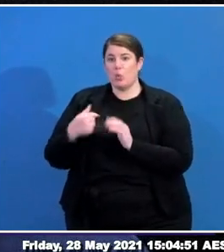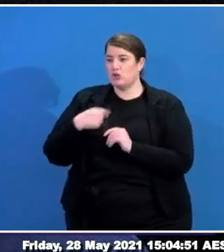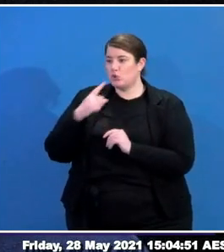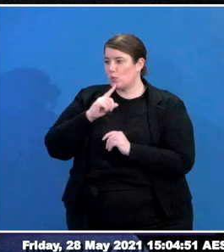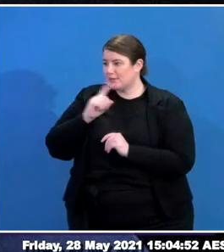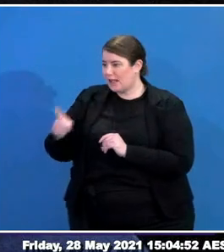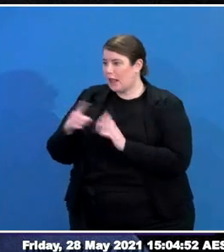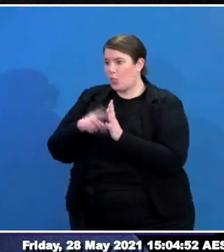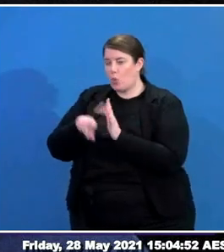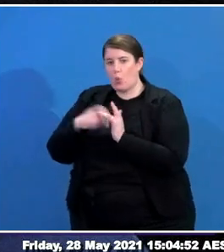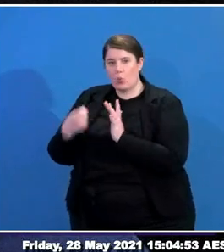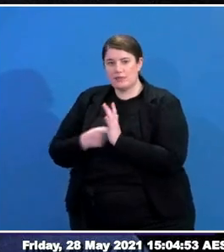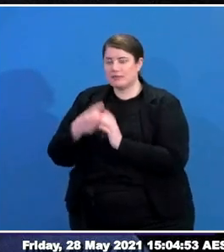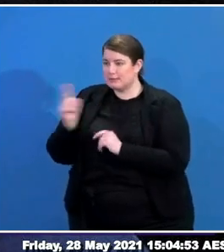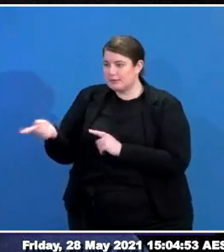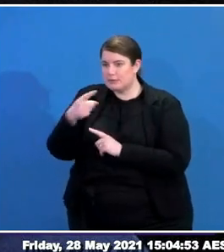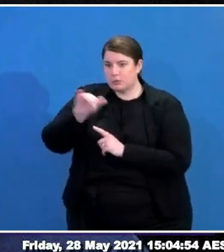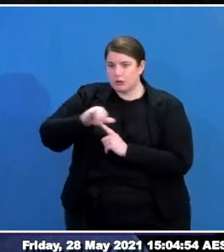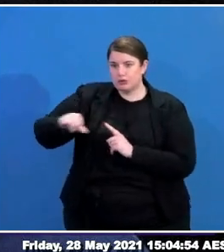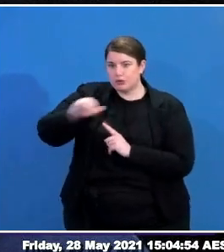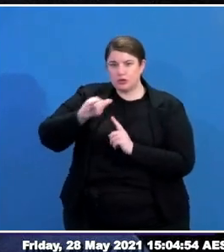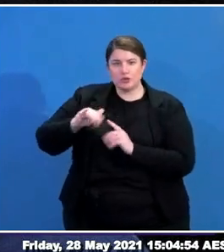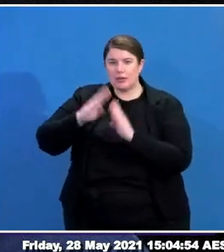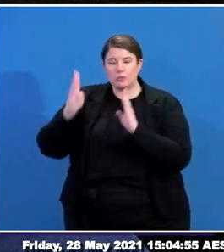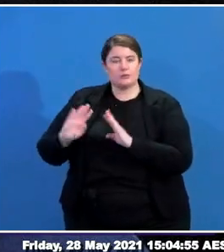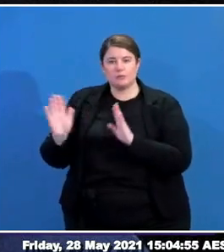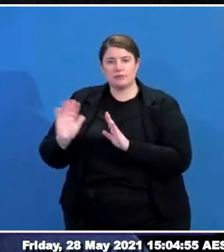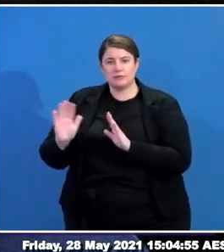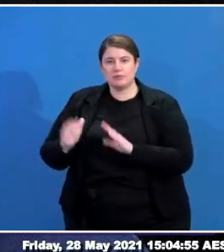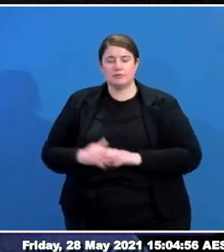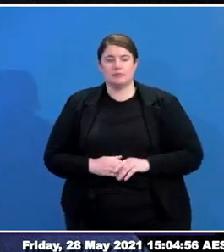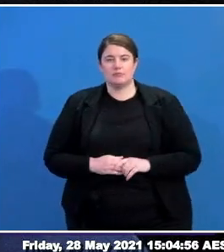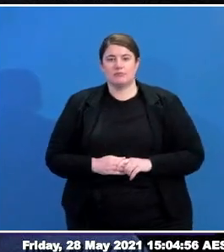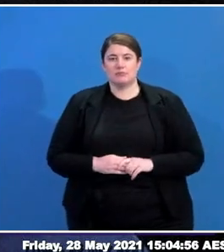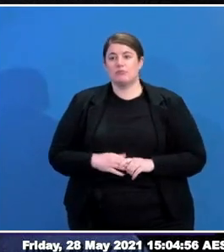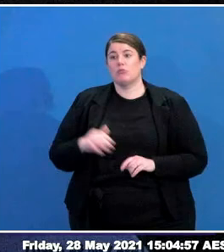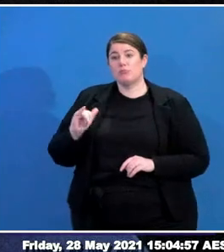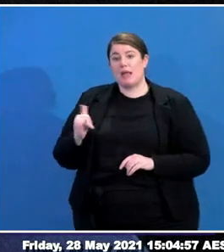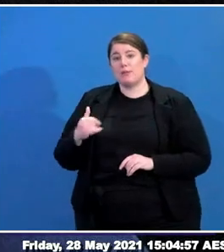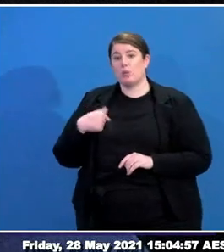although in mid-term reviews we may focus auditor attention on issues